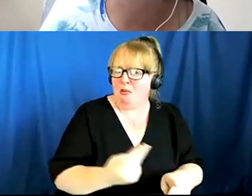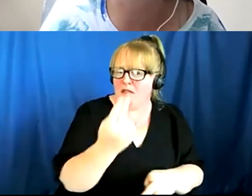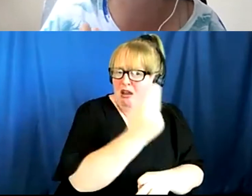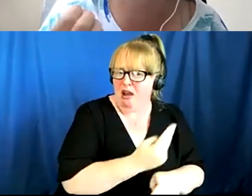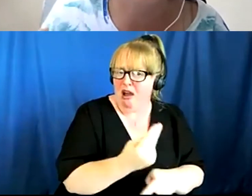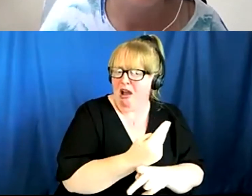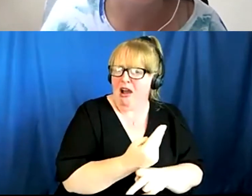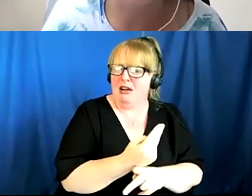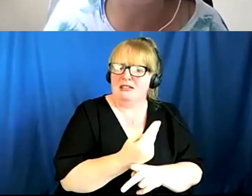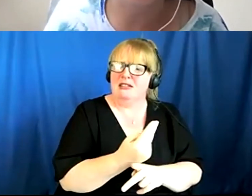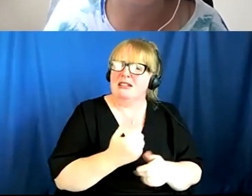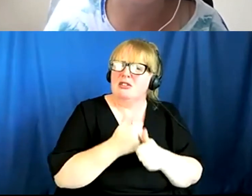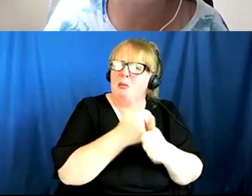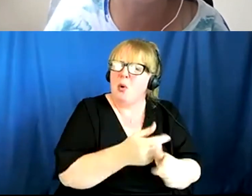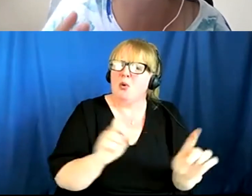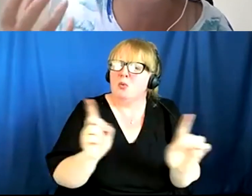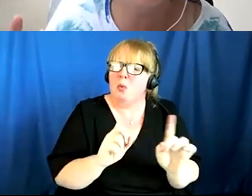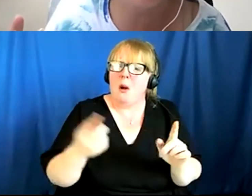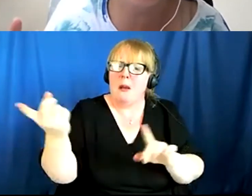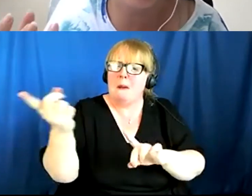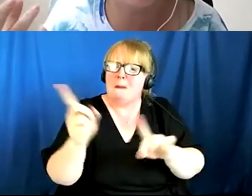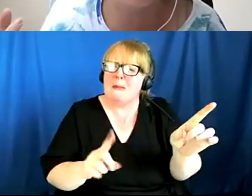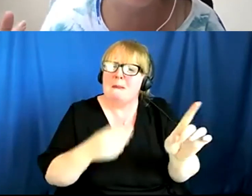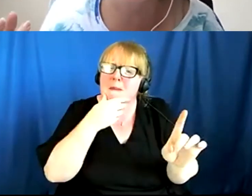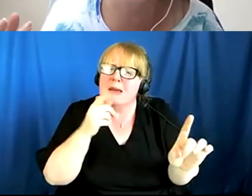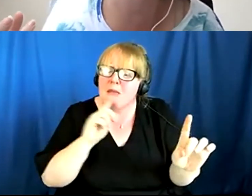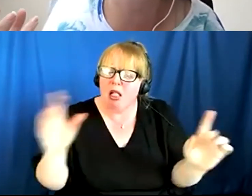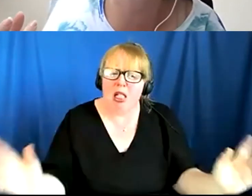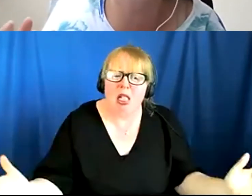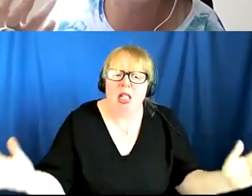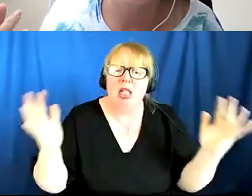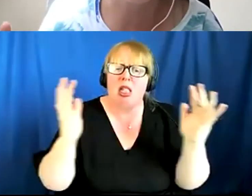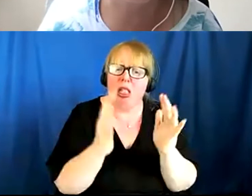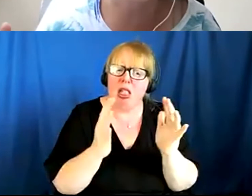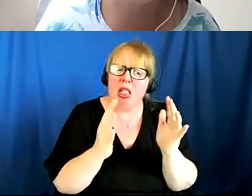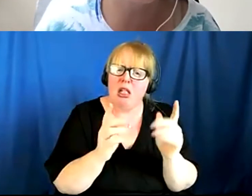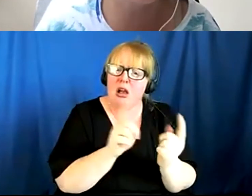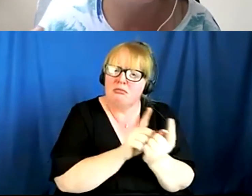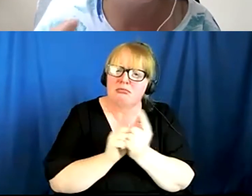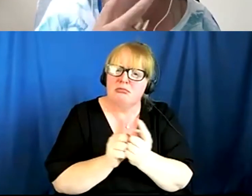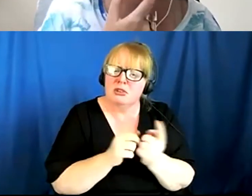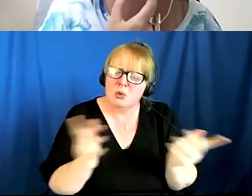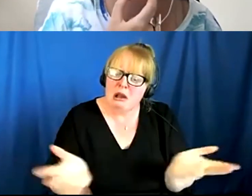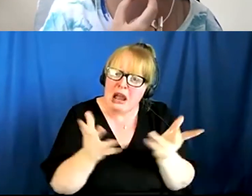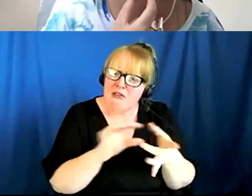closer to the voting processes, you know, to kind of encourage participation in the, in the,